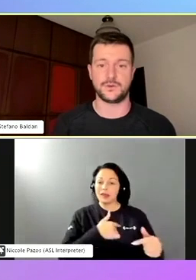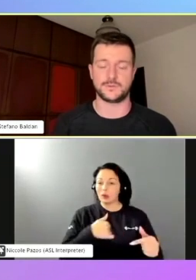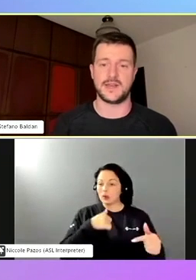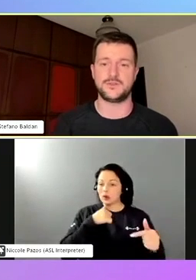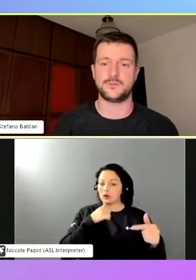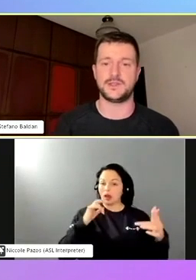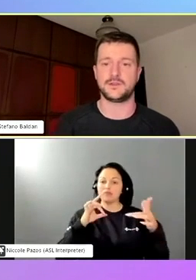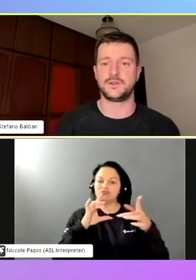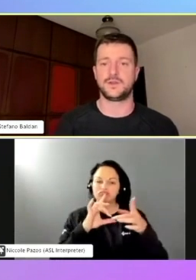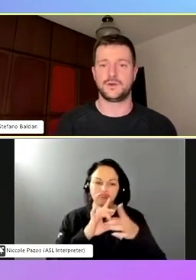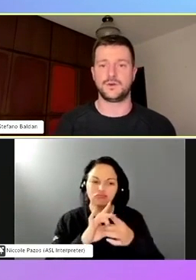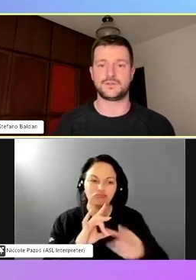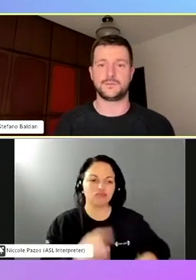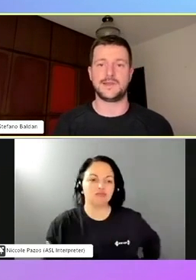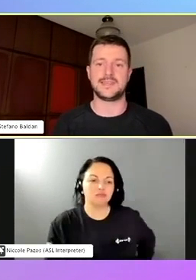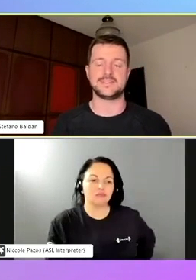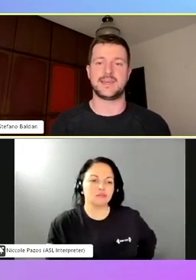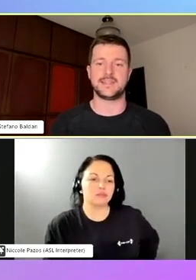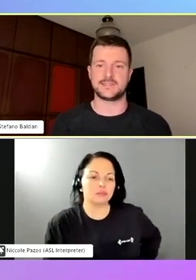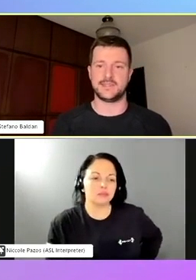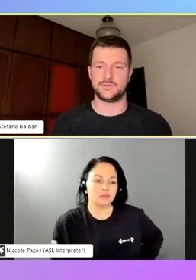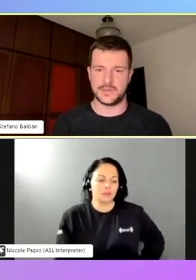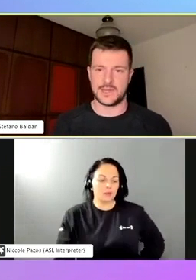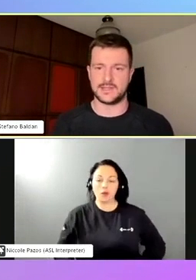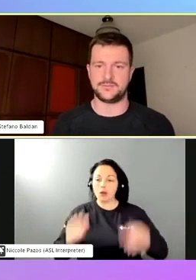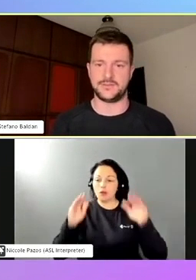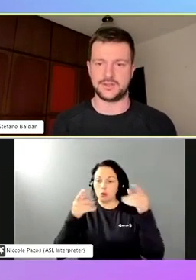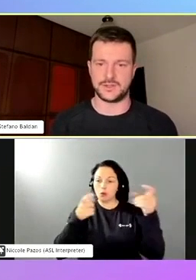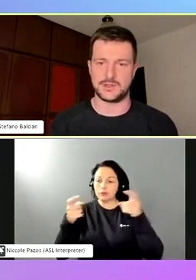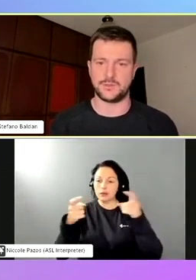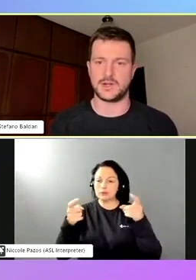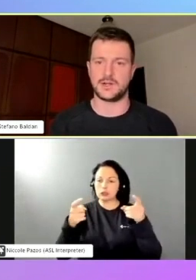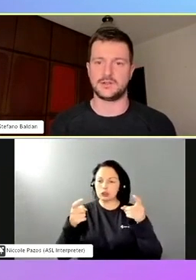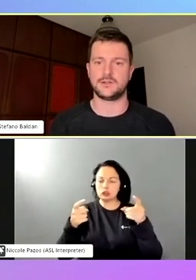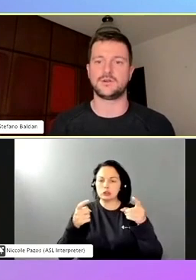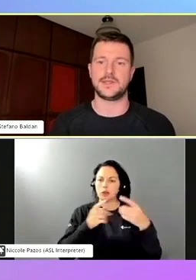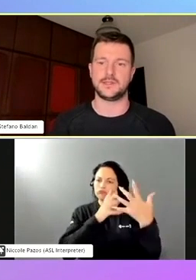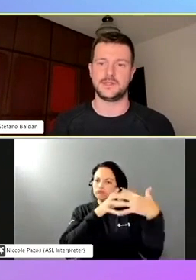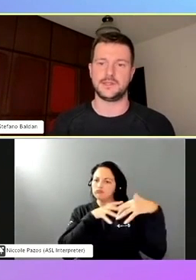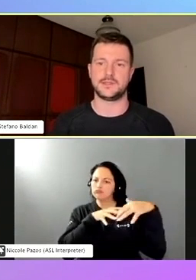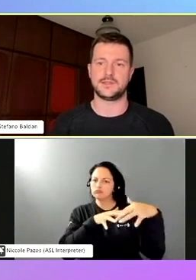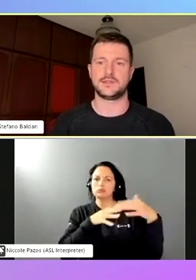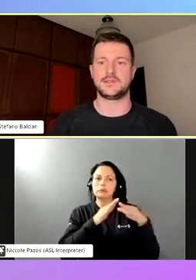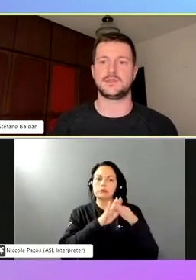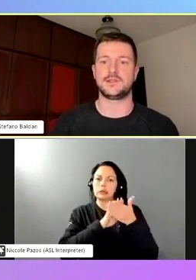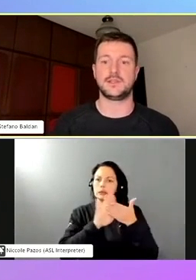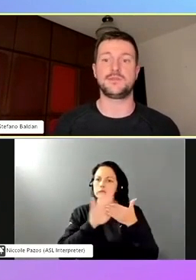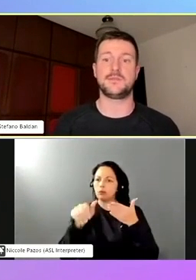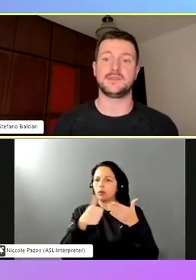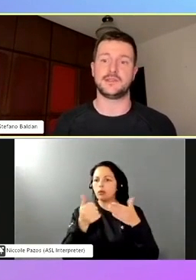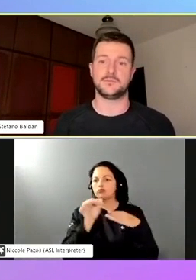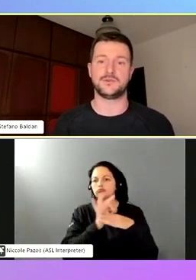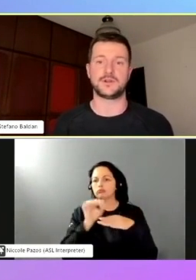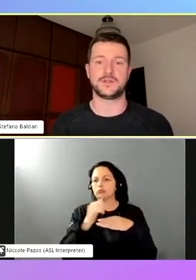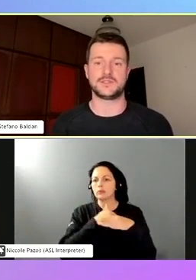because at the point of elements become too much. Therefore most of the time, in order